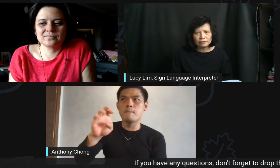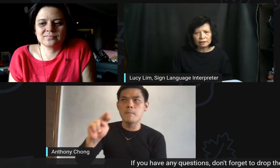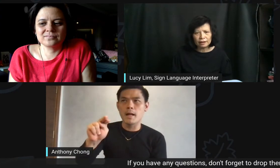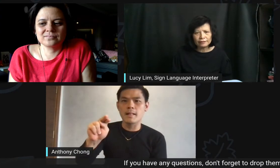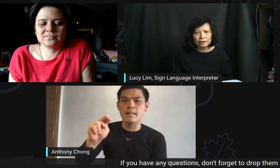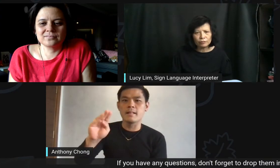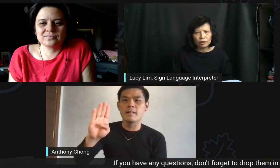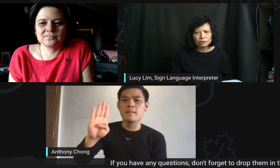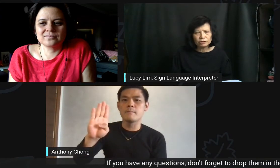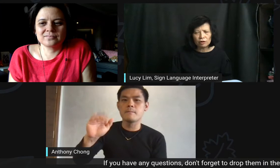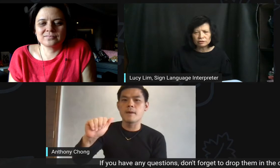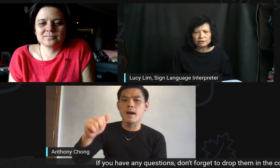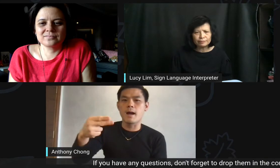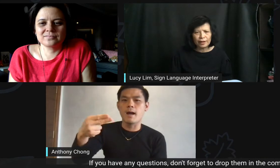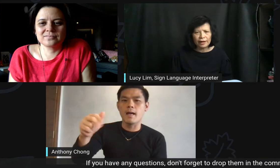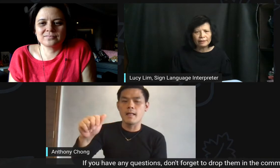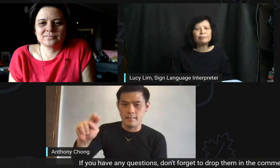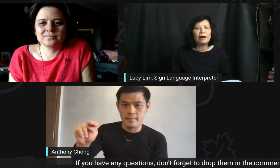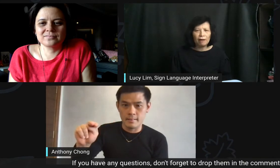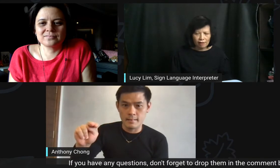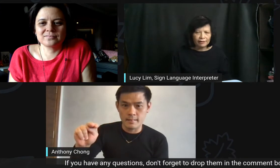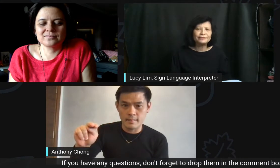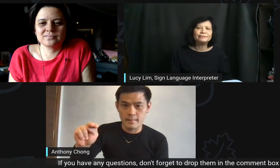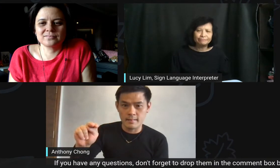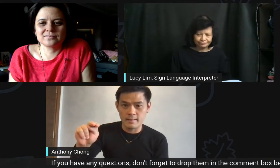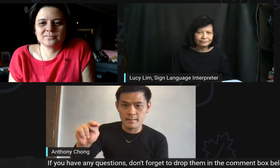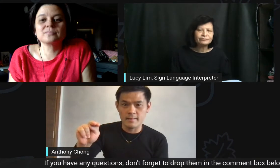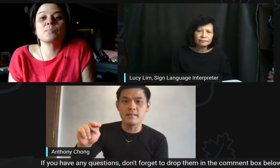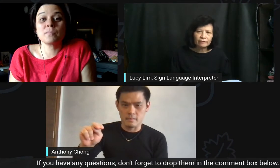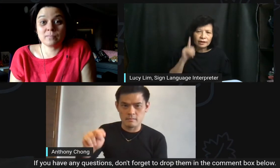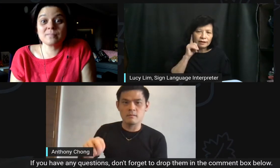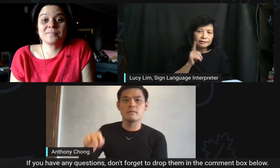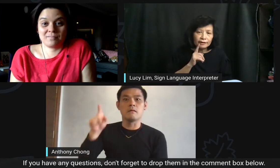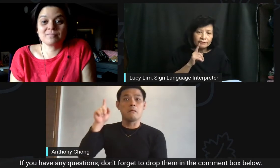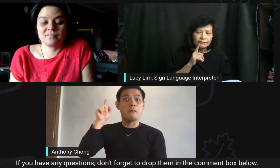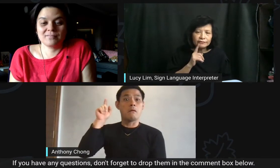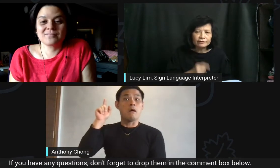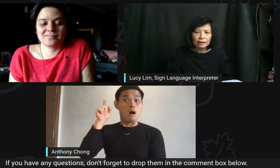I think it was Dr Ben Behan.